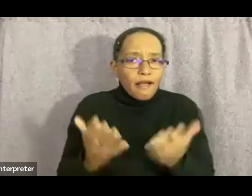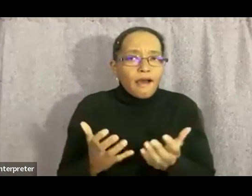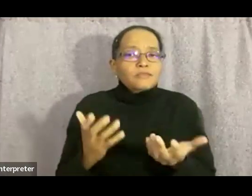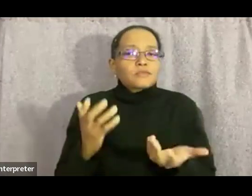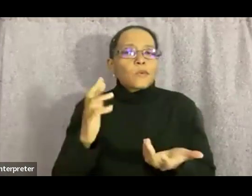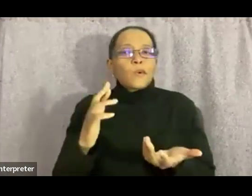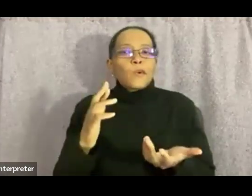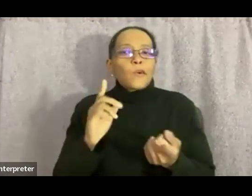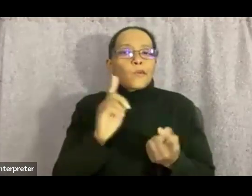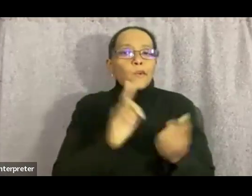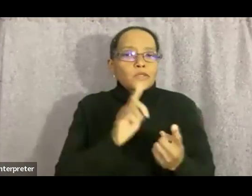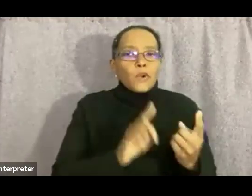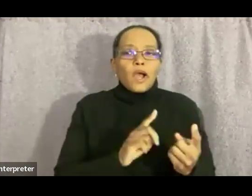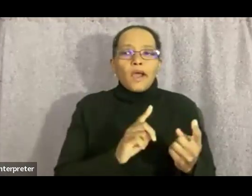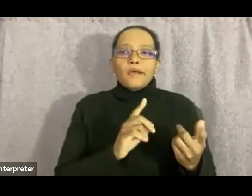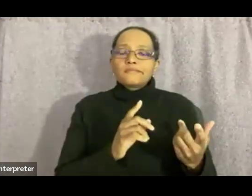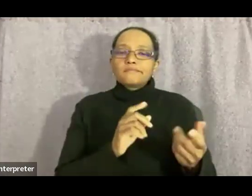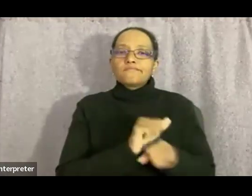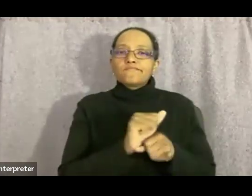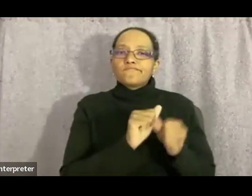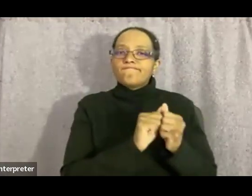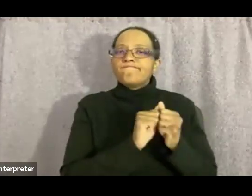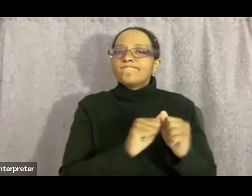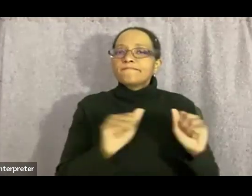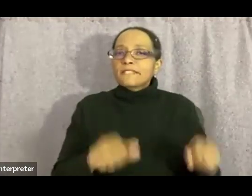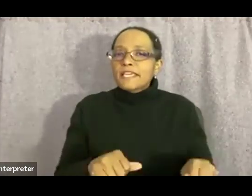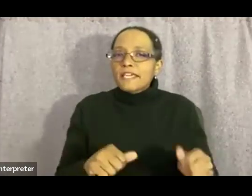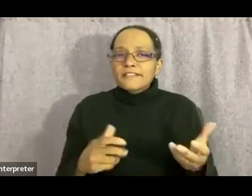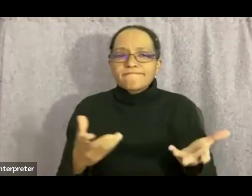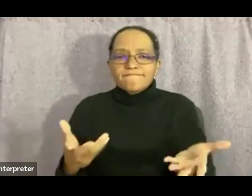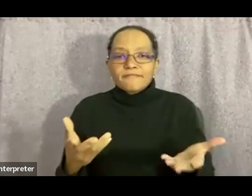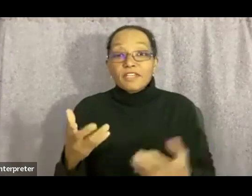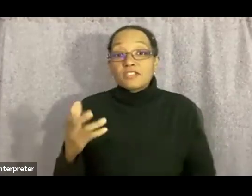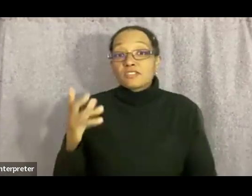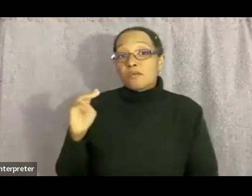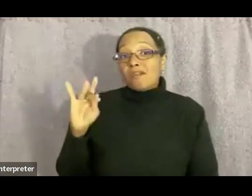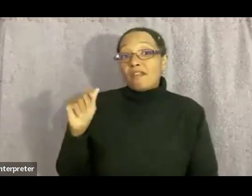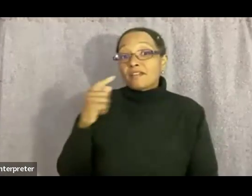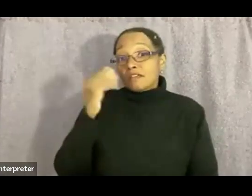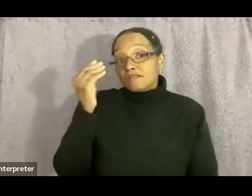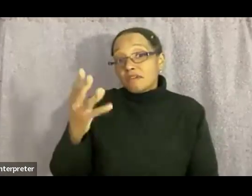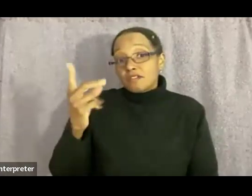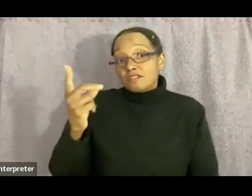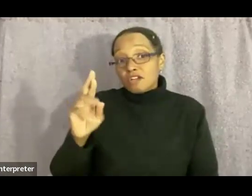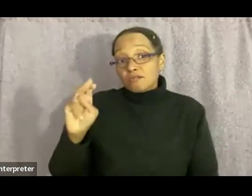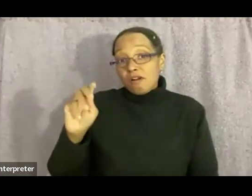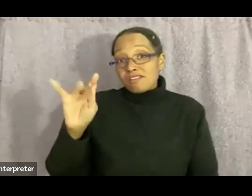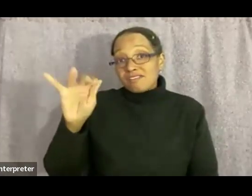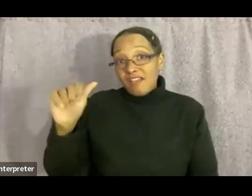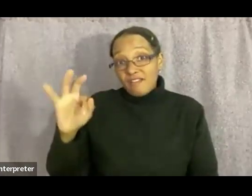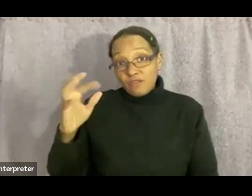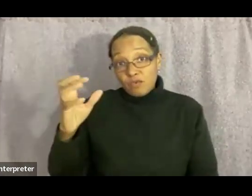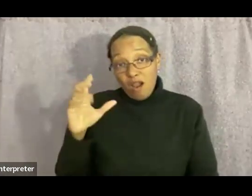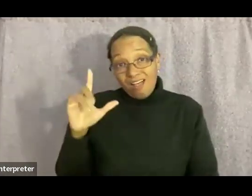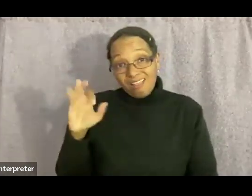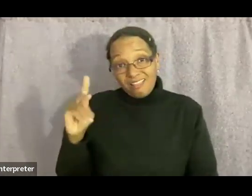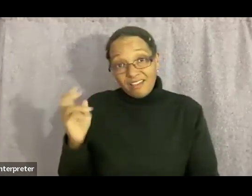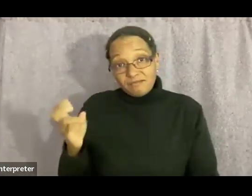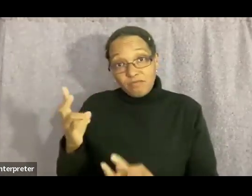So, if you, Dr. Marcia, if you want to drop any links in the chat, feel free to do so.